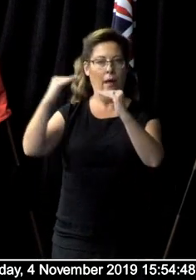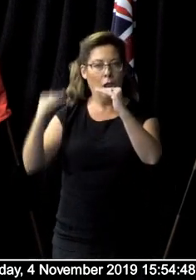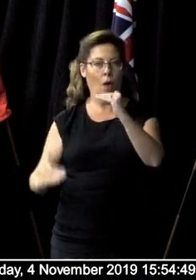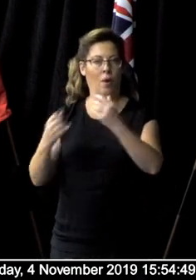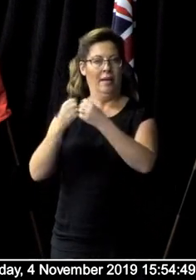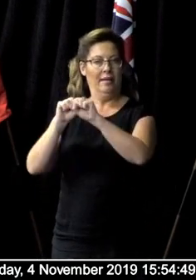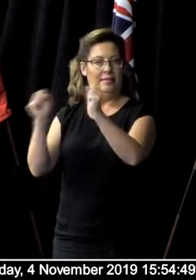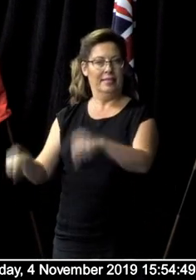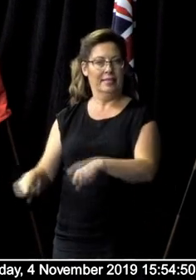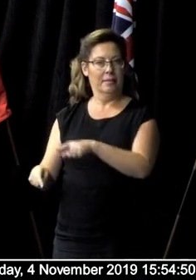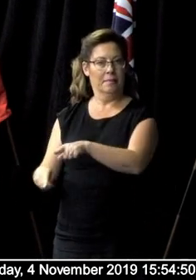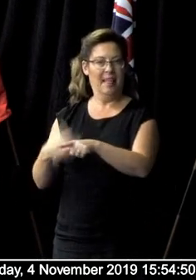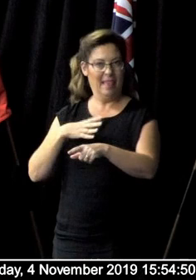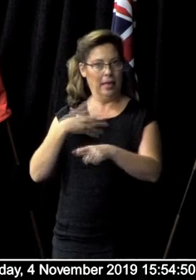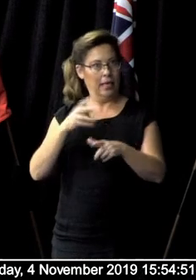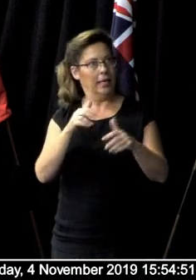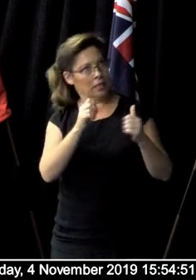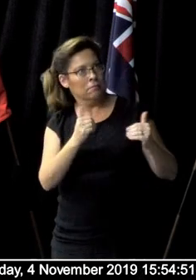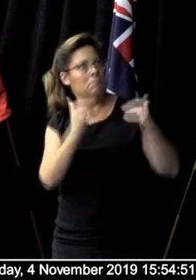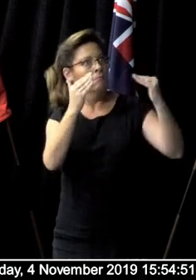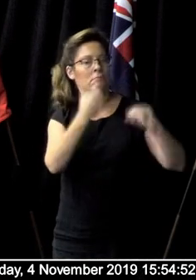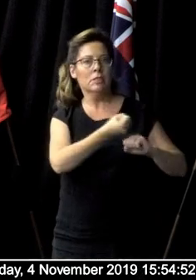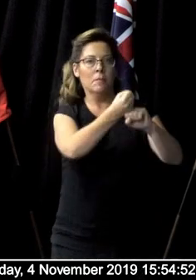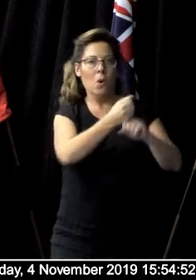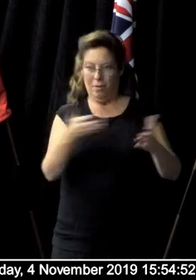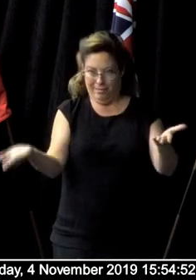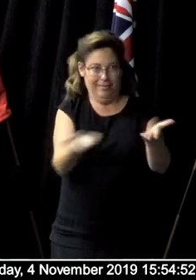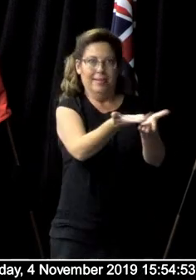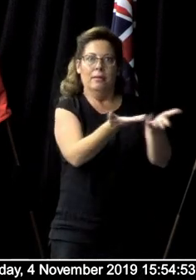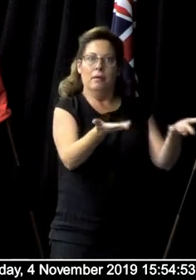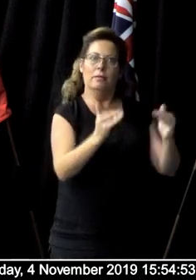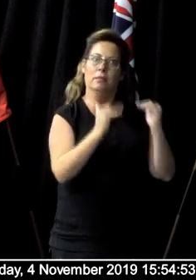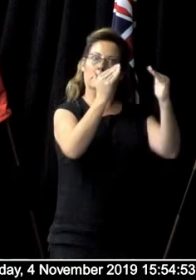I also think there's no way we’re going to get the social and economic participation